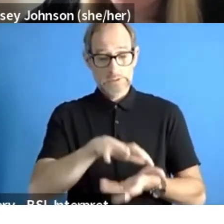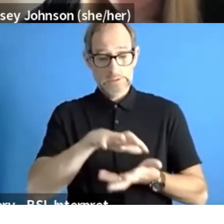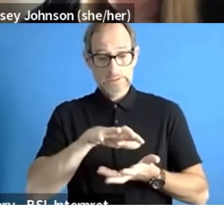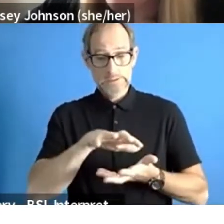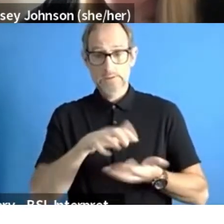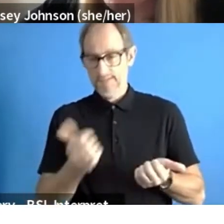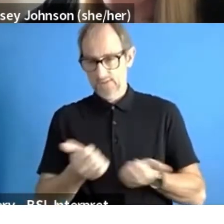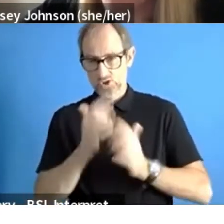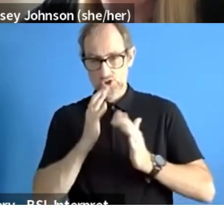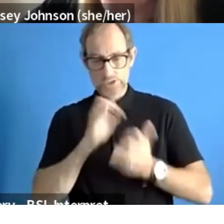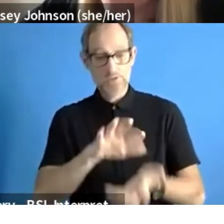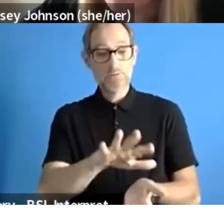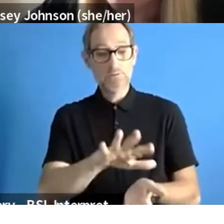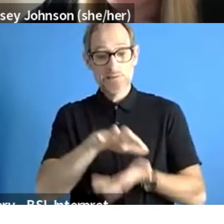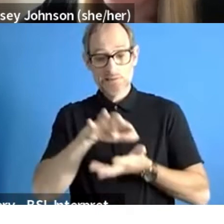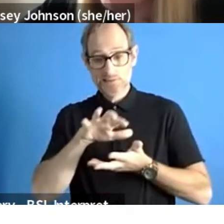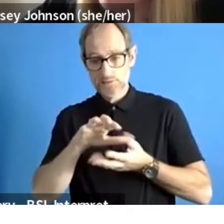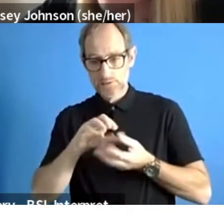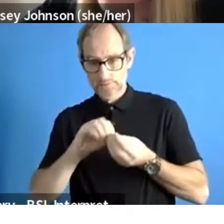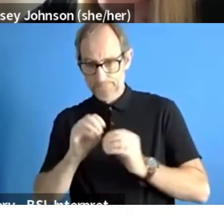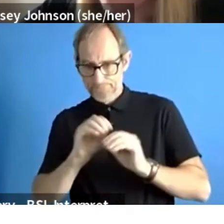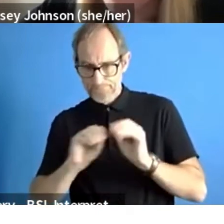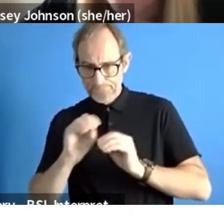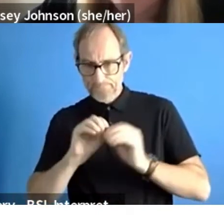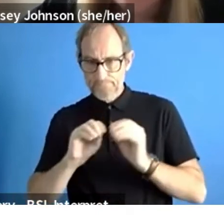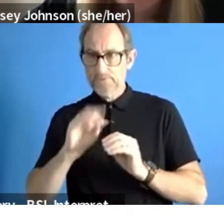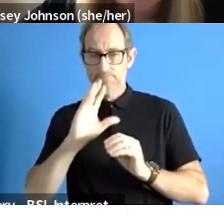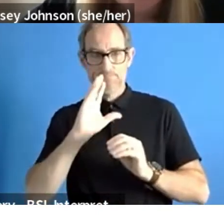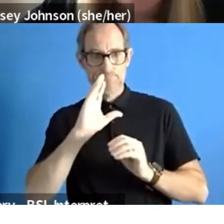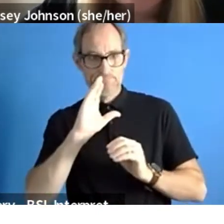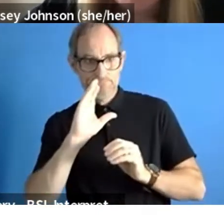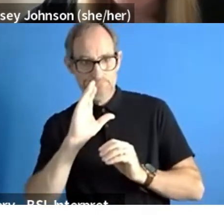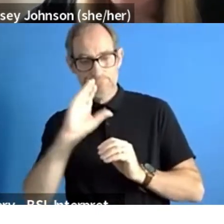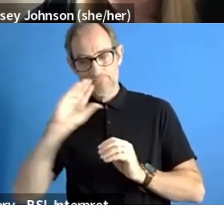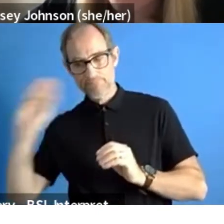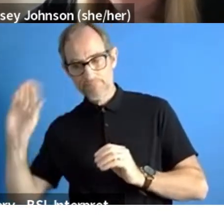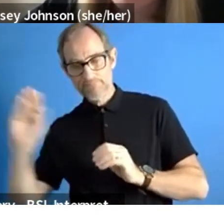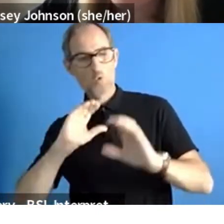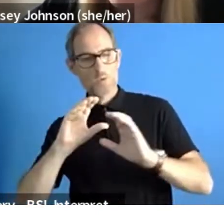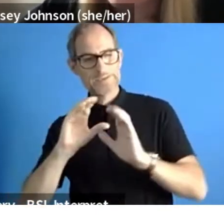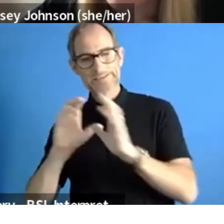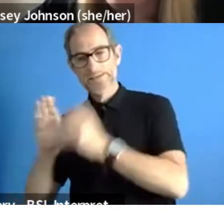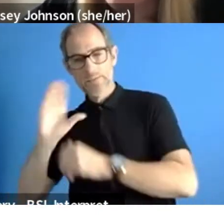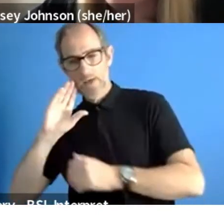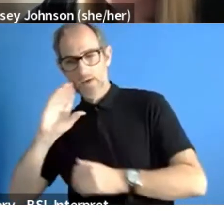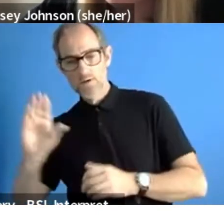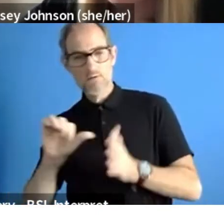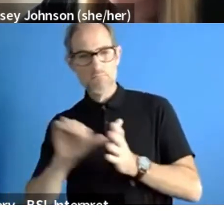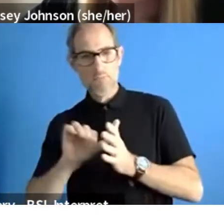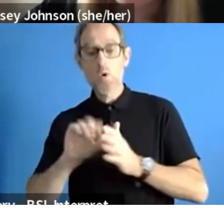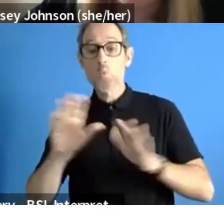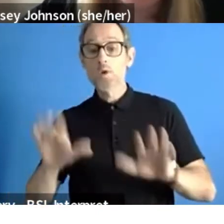gather common themes and issues and share those with the supplier. With